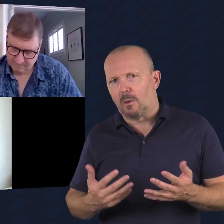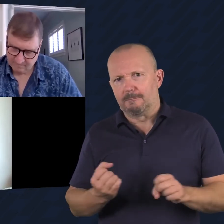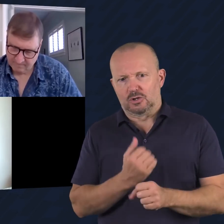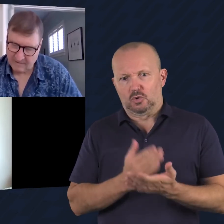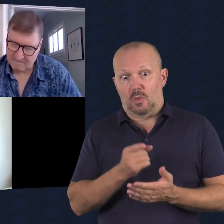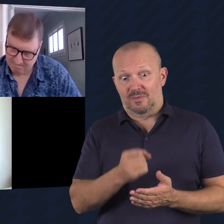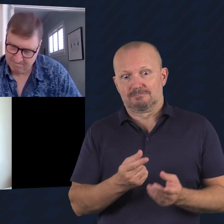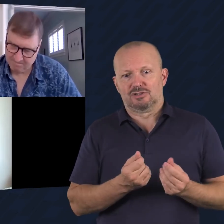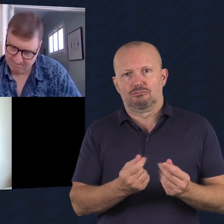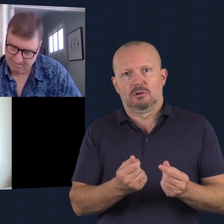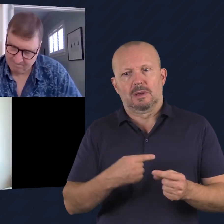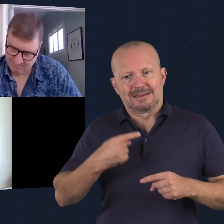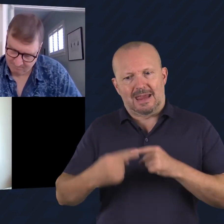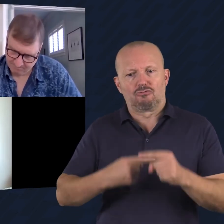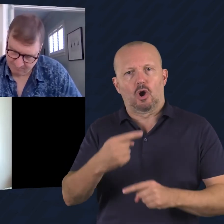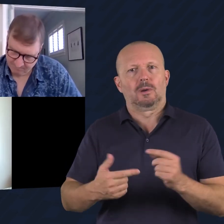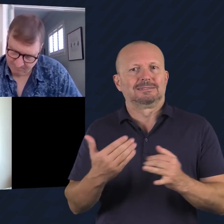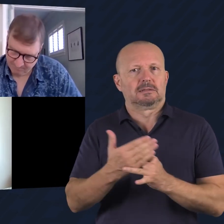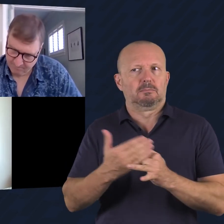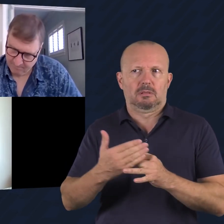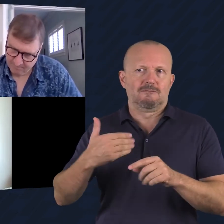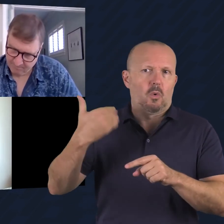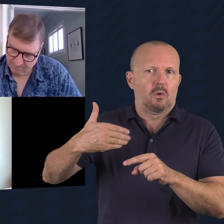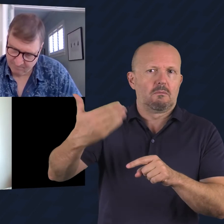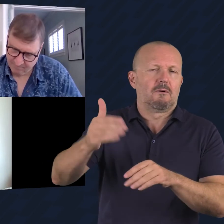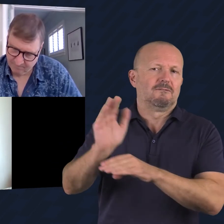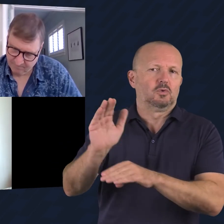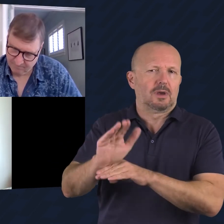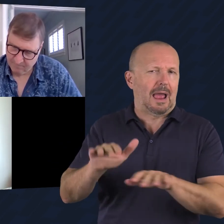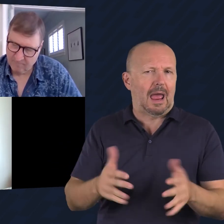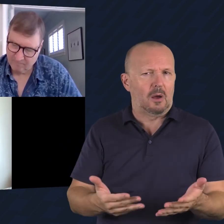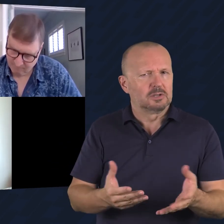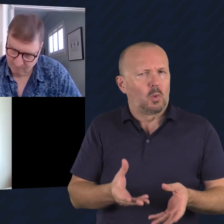and how we could then work to make these materials accessible into the future.